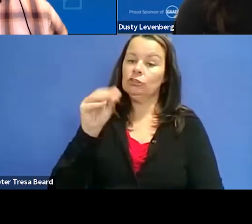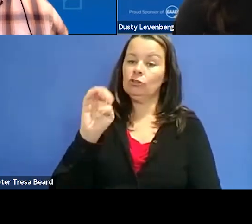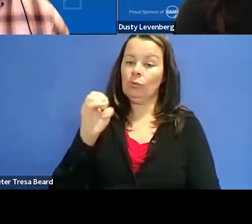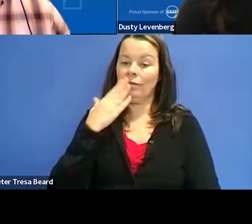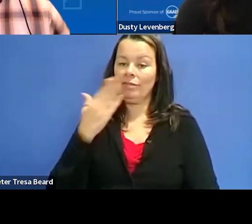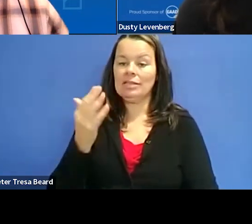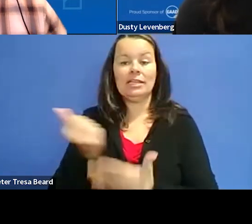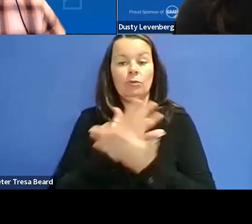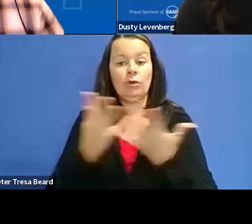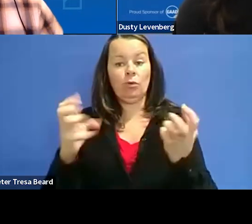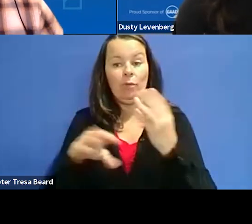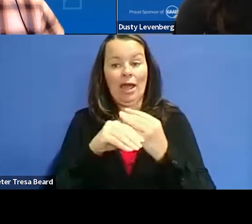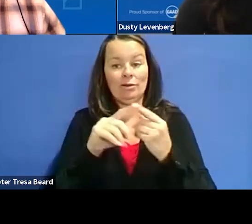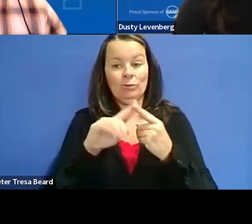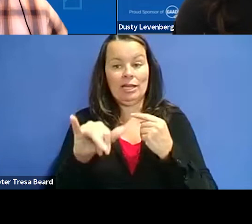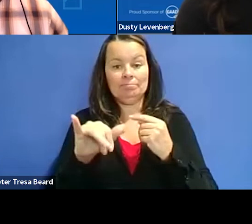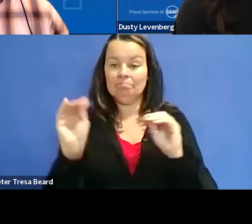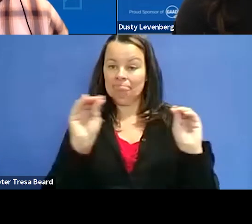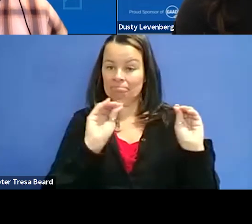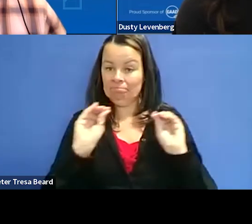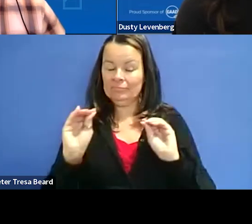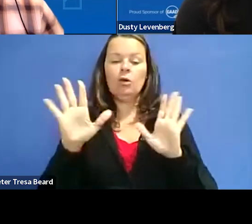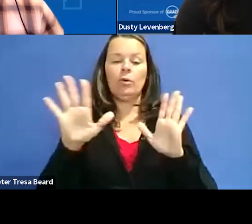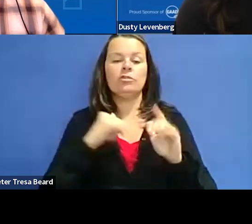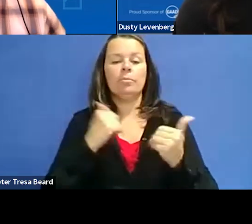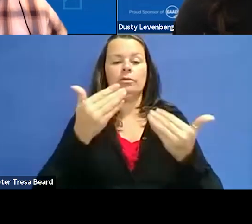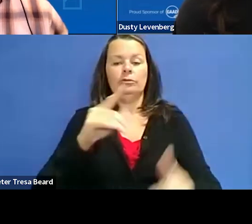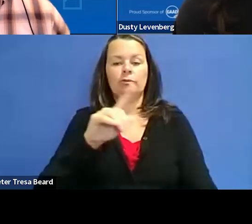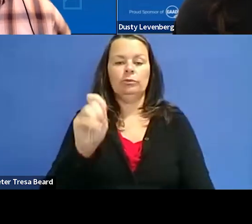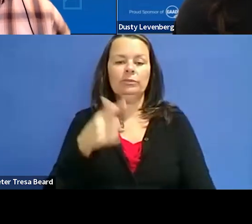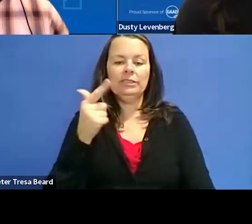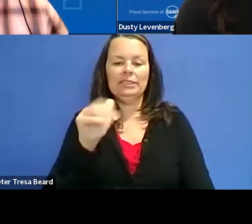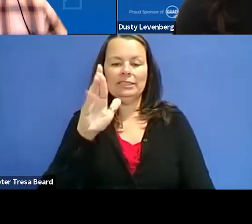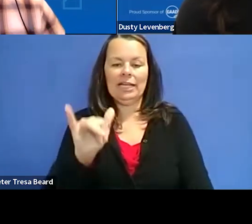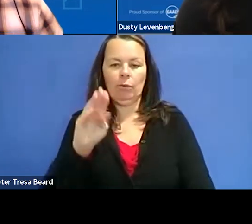Okay. Now I'm going to a question by Gary morin. I hope I pronounced it correctly.